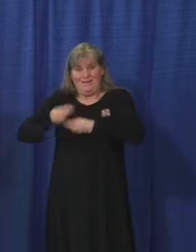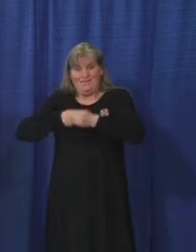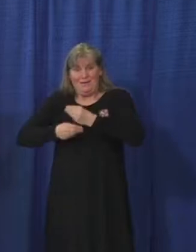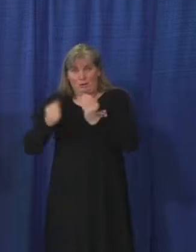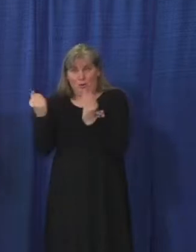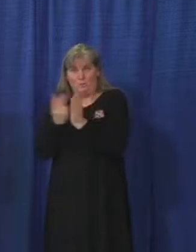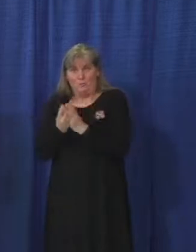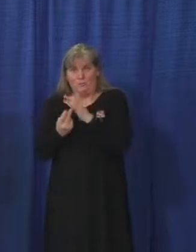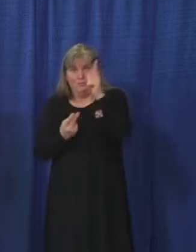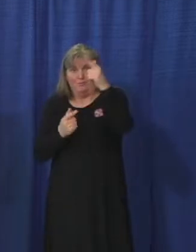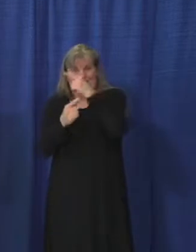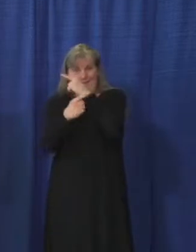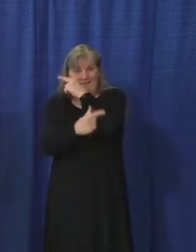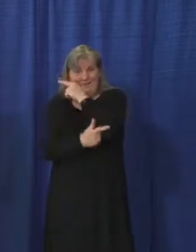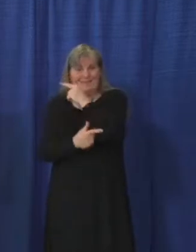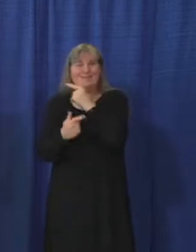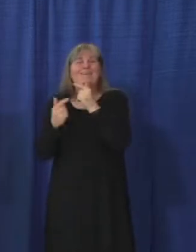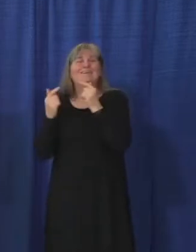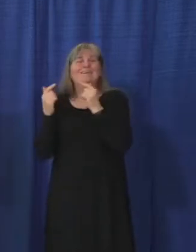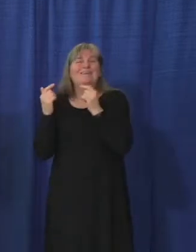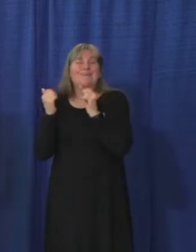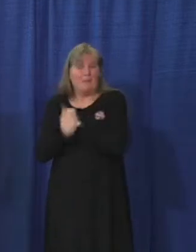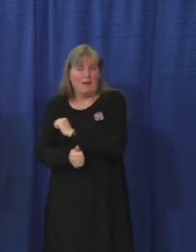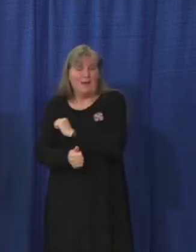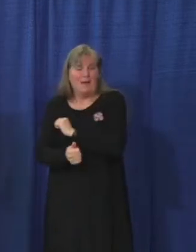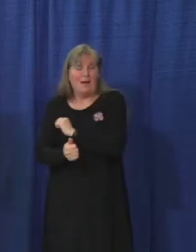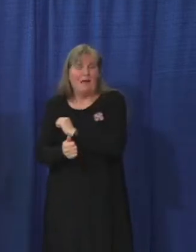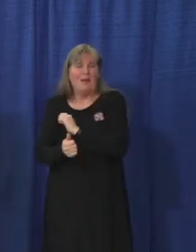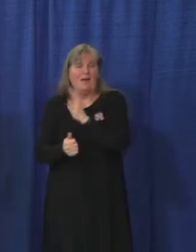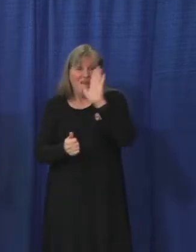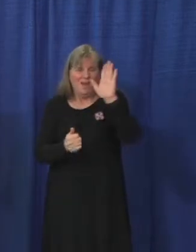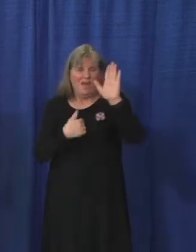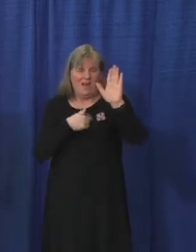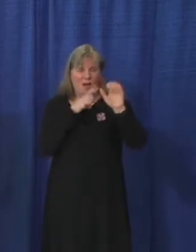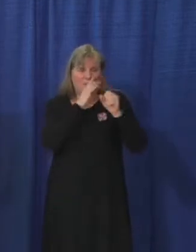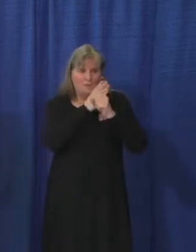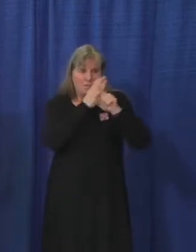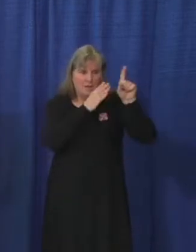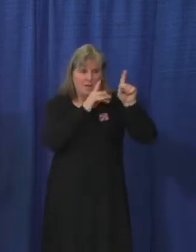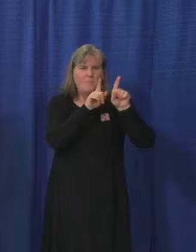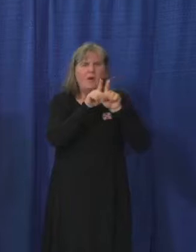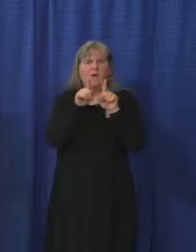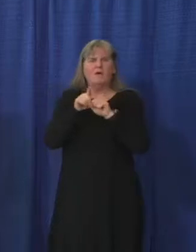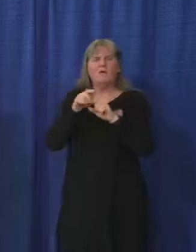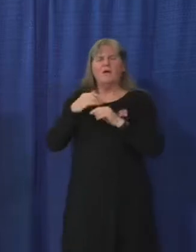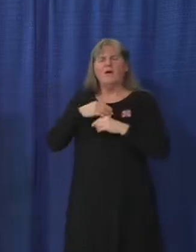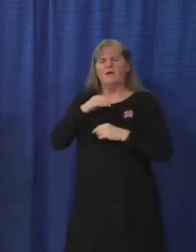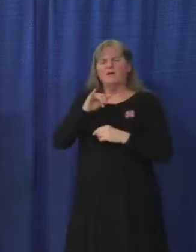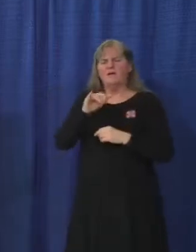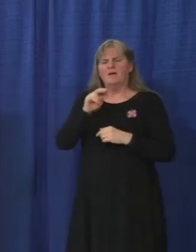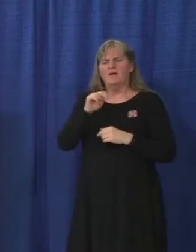and above that is our commitment to infrastructure spent so part of the reason for us being able